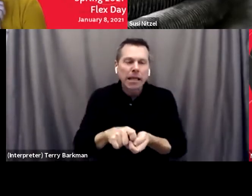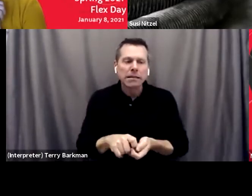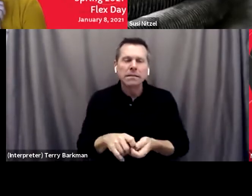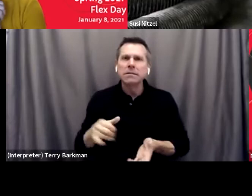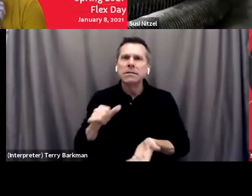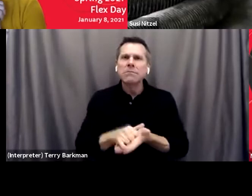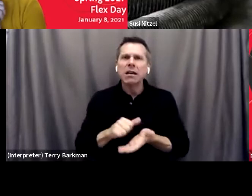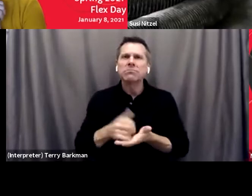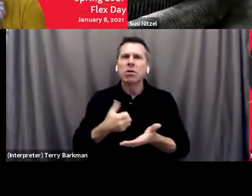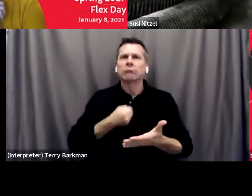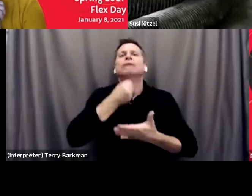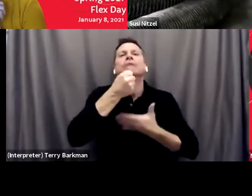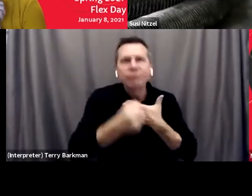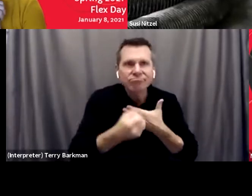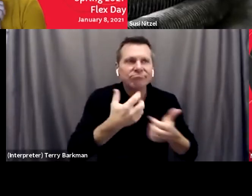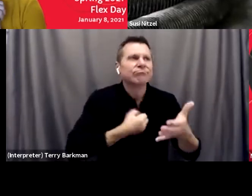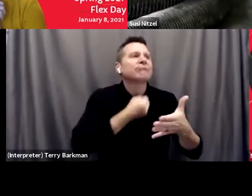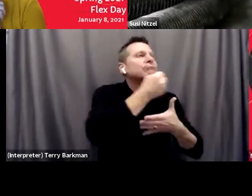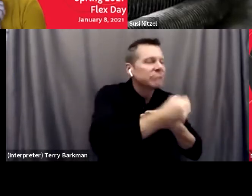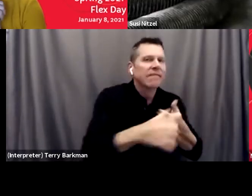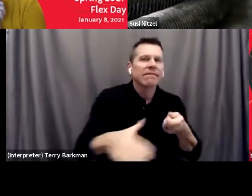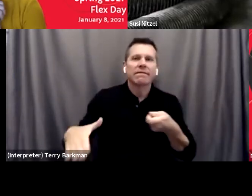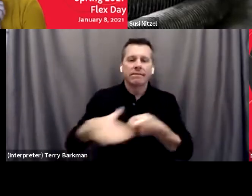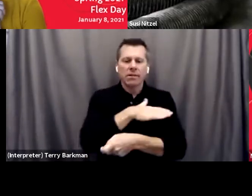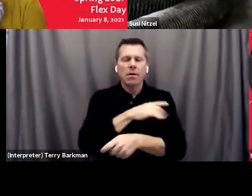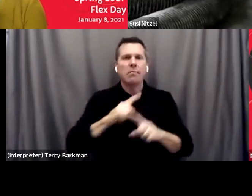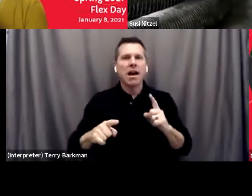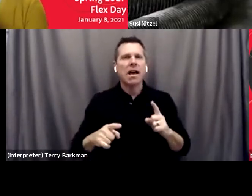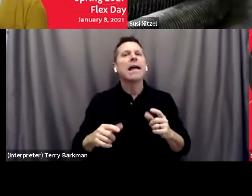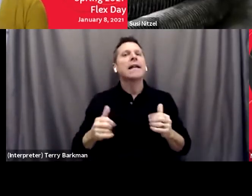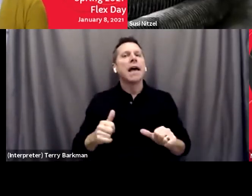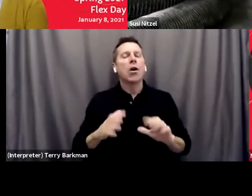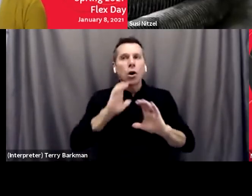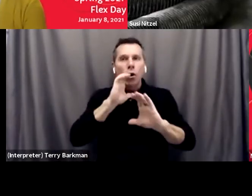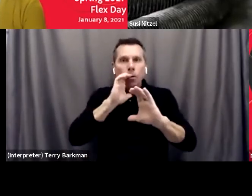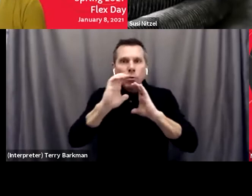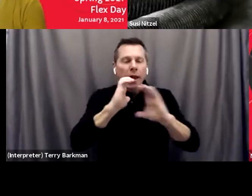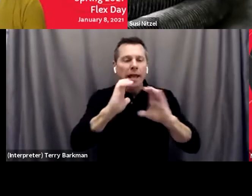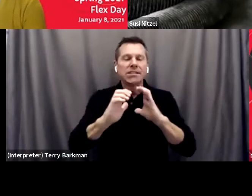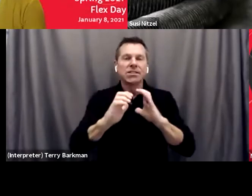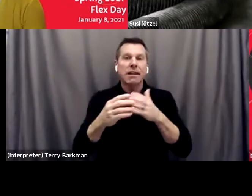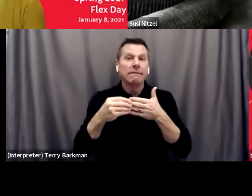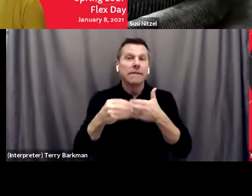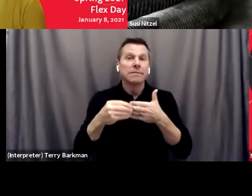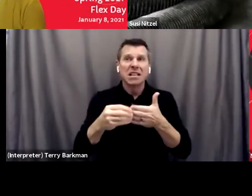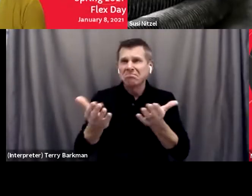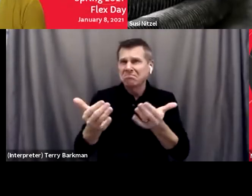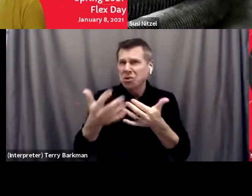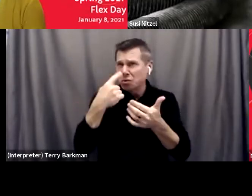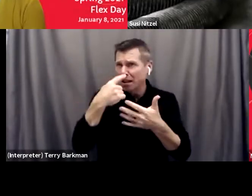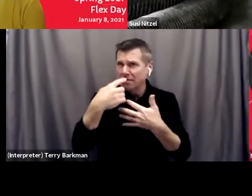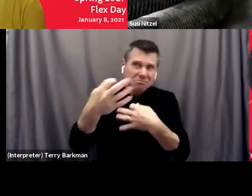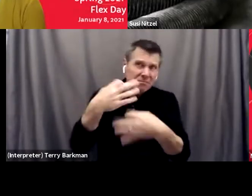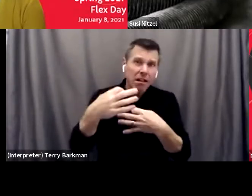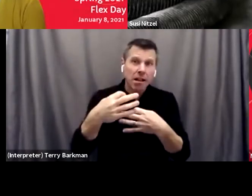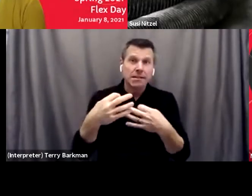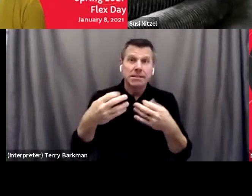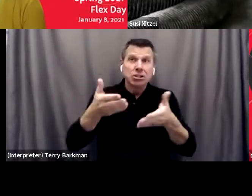those commute that communication, and that caring and that flexibility, and that asking for that knowledge. And Brent has a question,